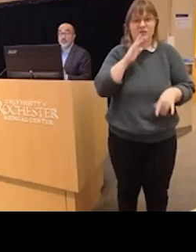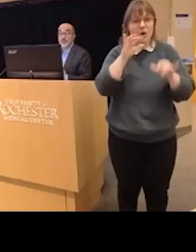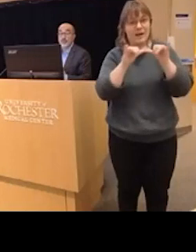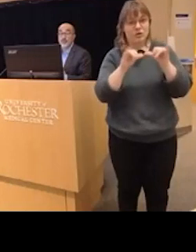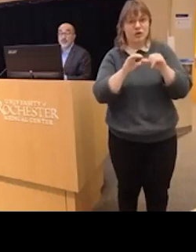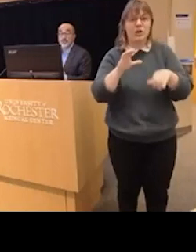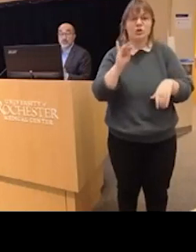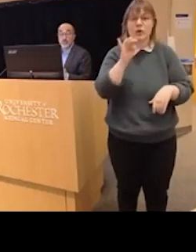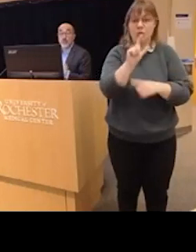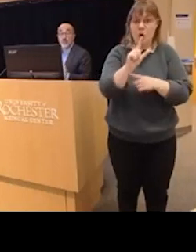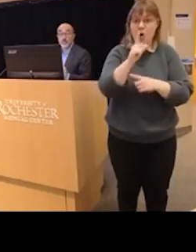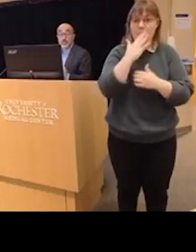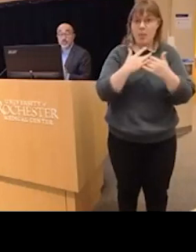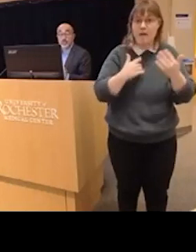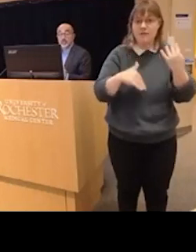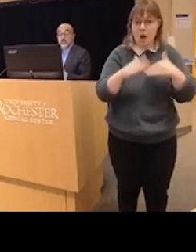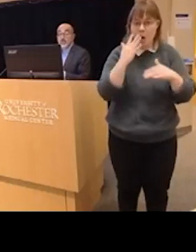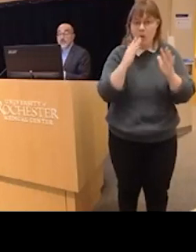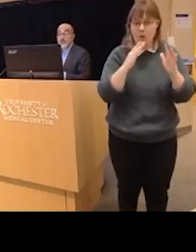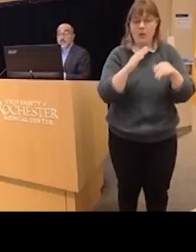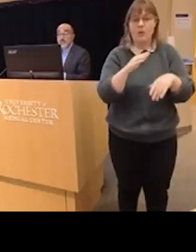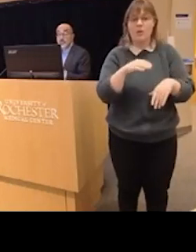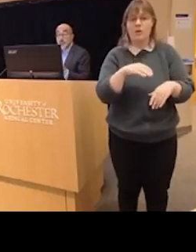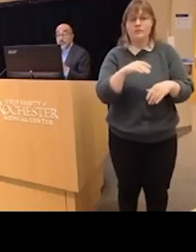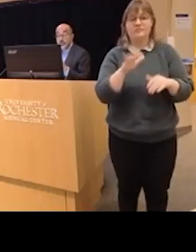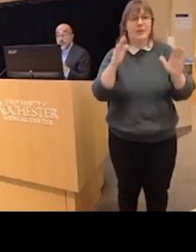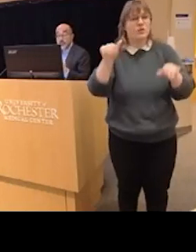blood flow versus a traditional bold signal cerebral blood flow is a little more of a direct